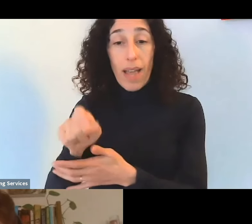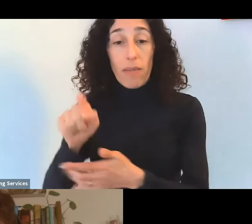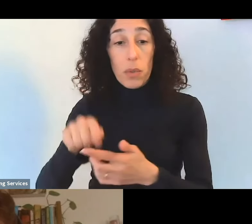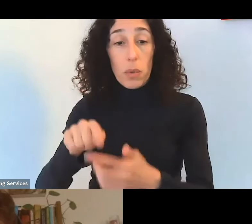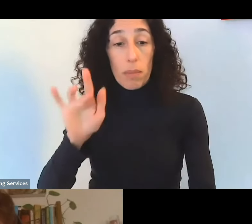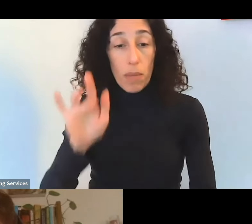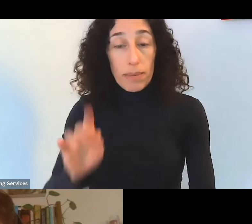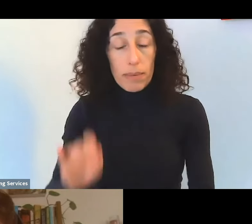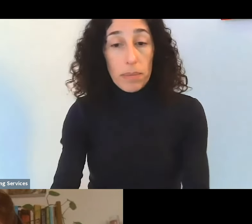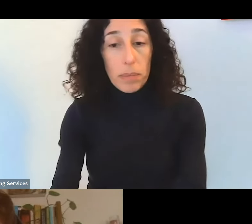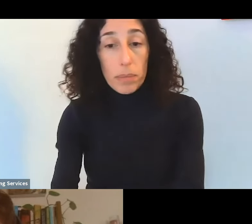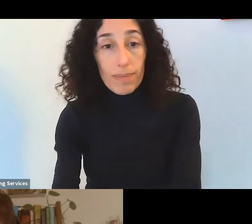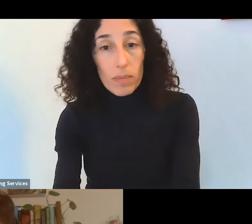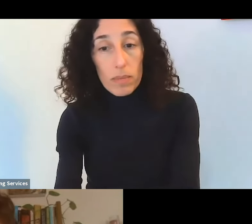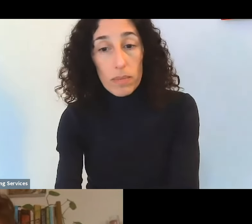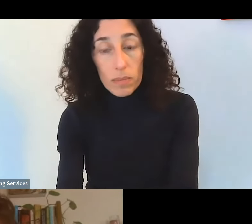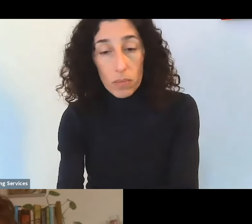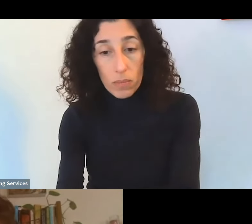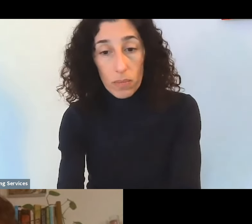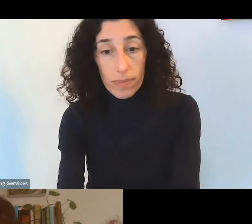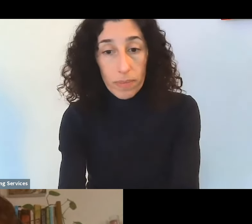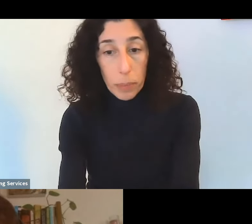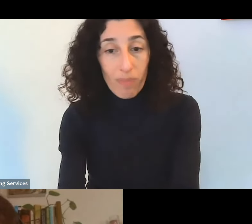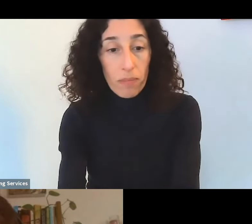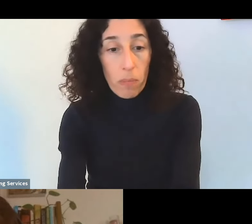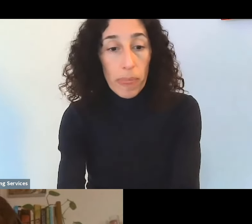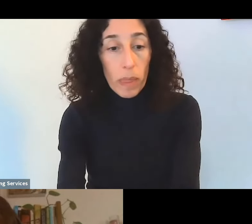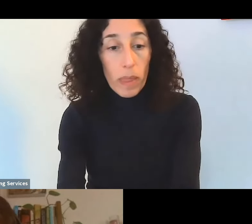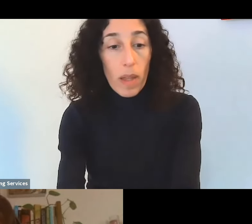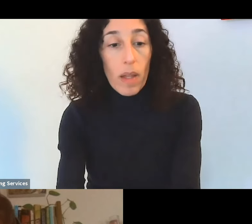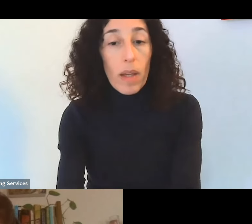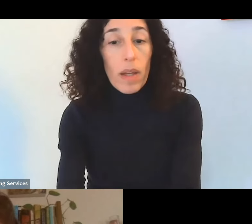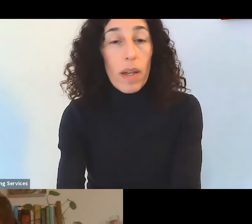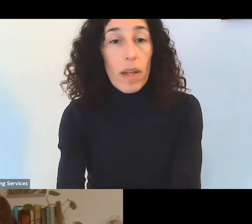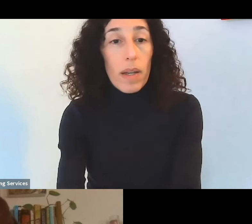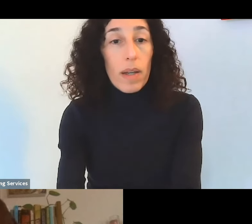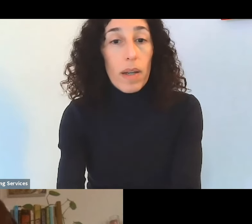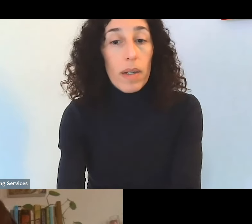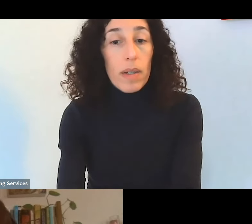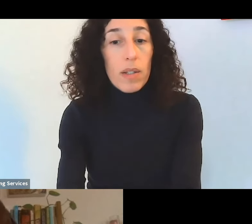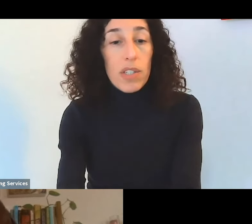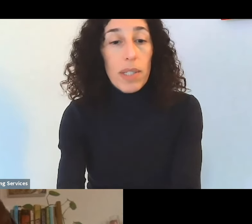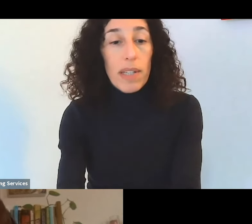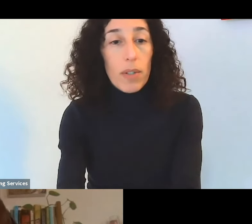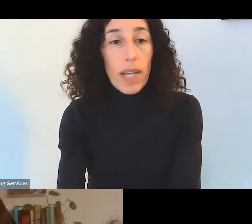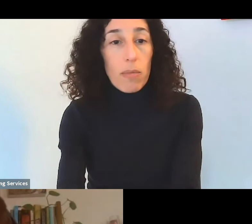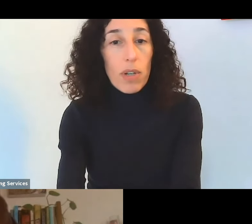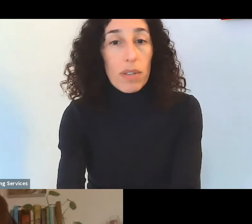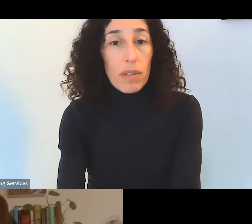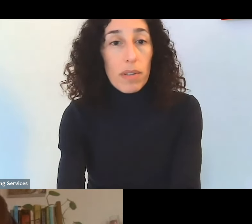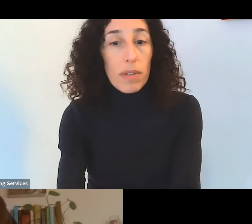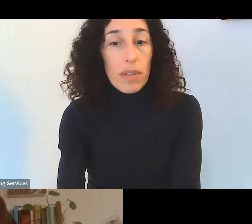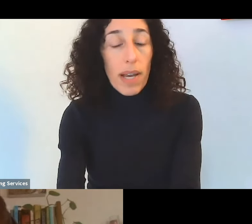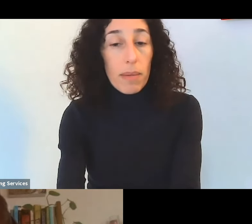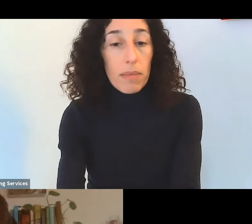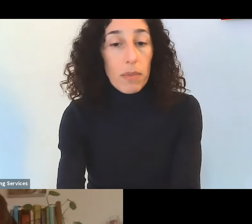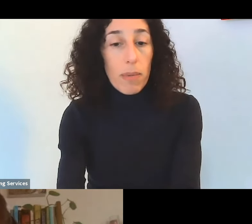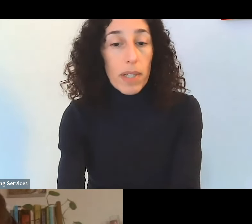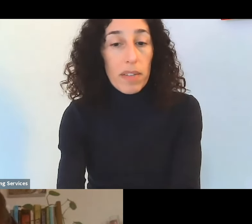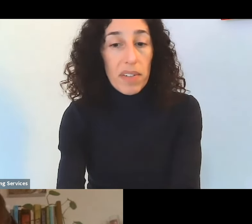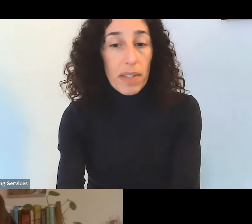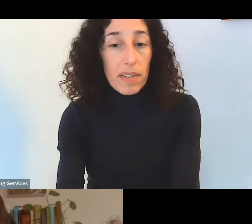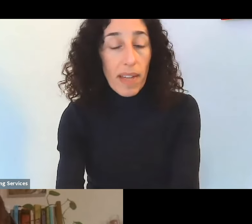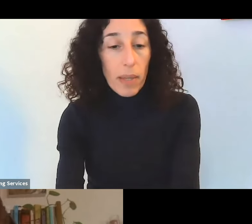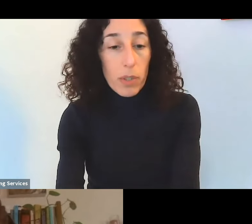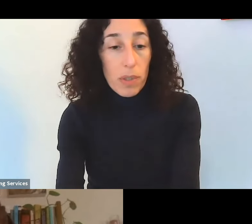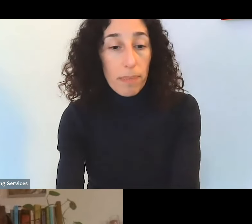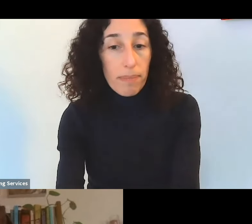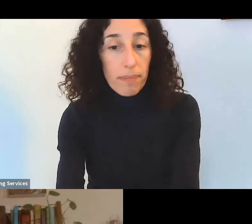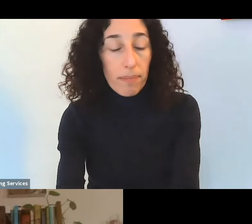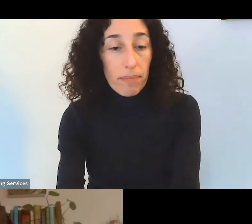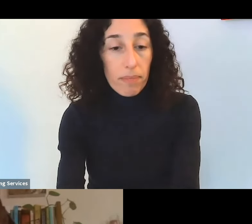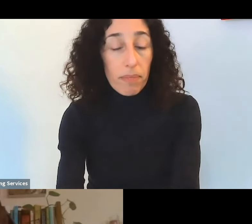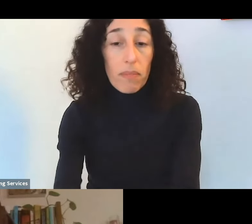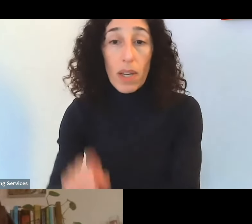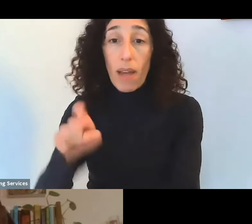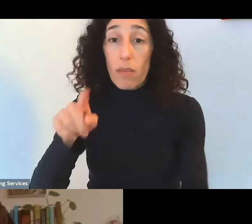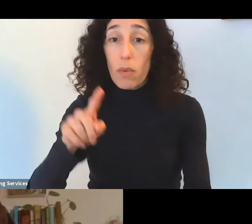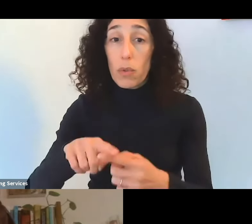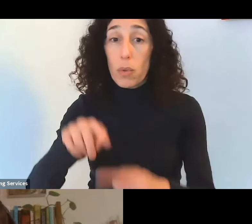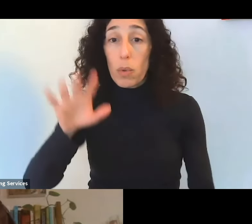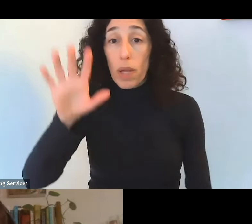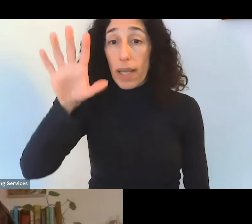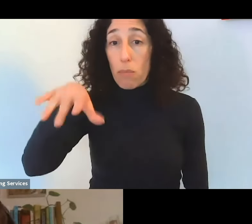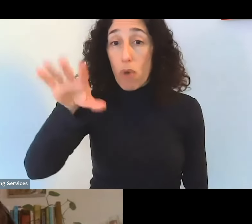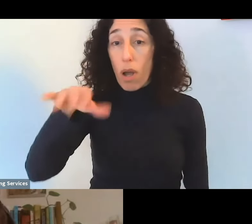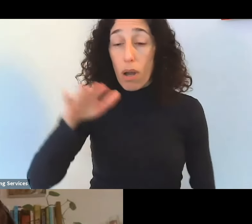We're going move on. Thank you, Phil. Next, Rebecca. You should be able to unmute yourself and ask your question now. Are you unable to unmute yourself? I'm going to promote you to panelist. If you need to turn on your camera.